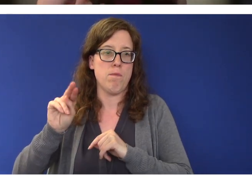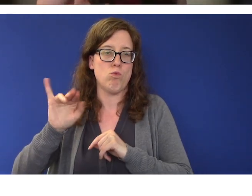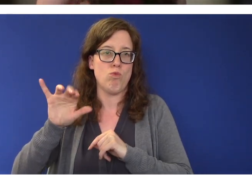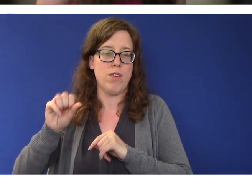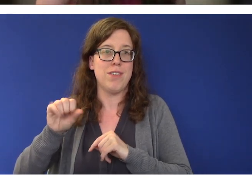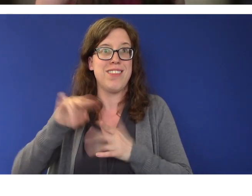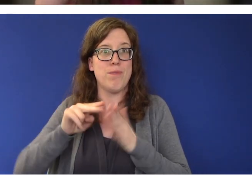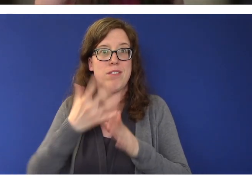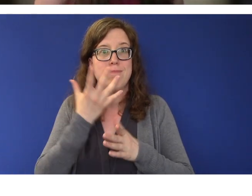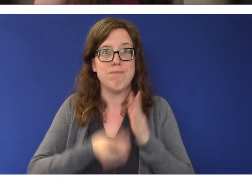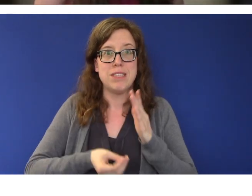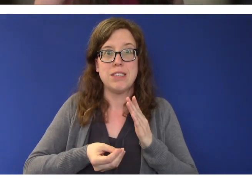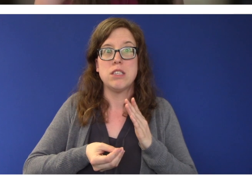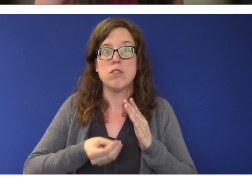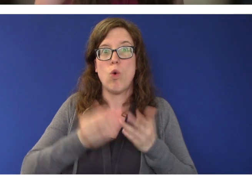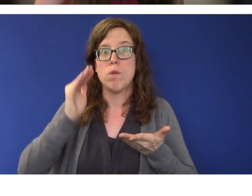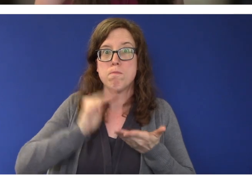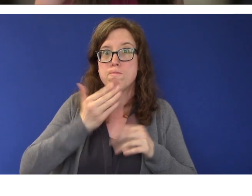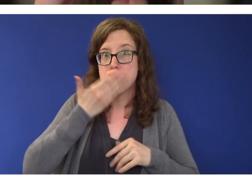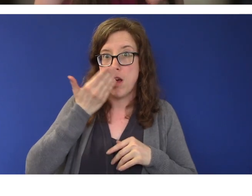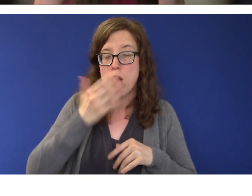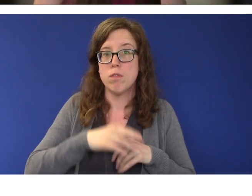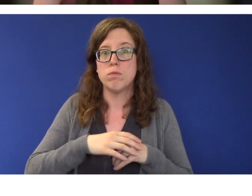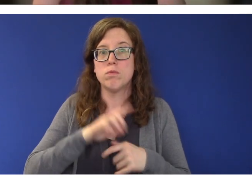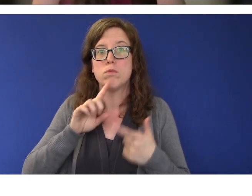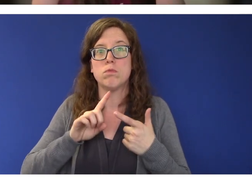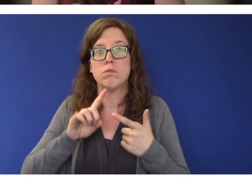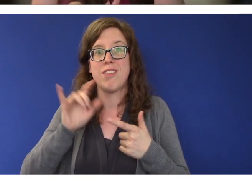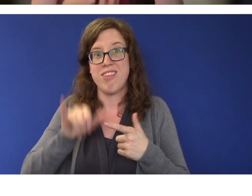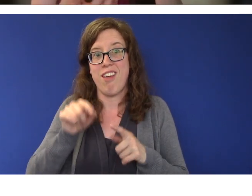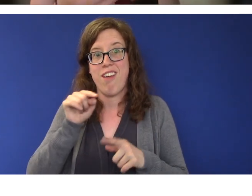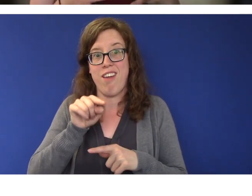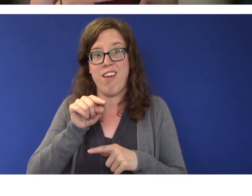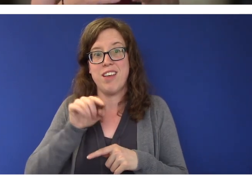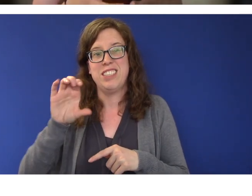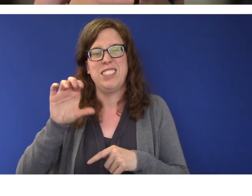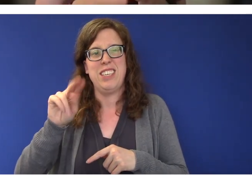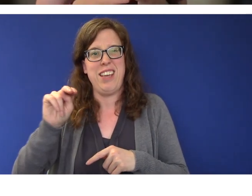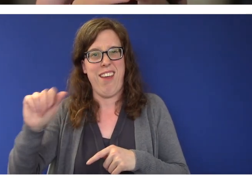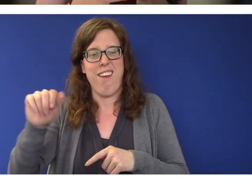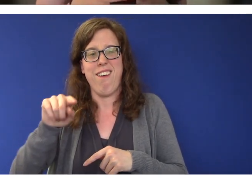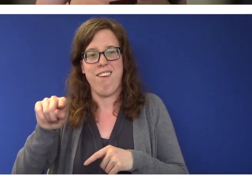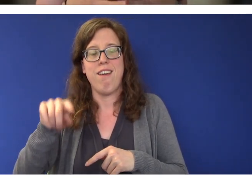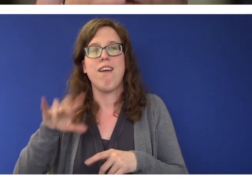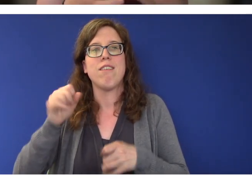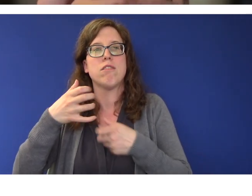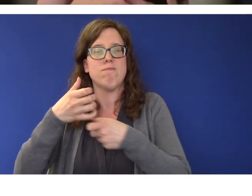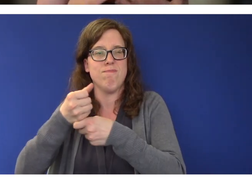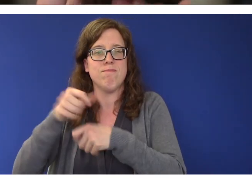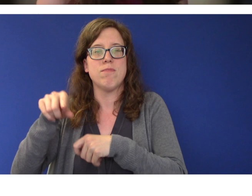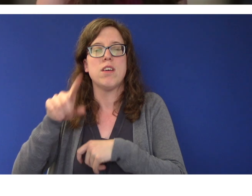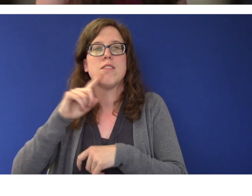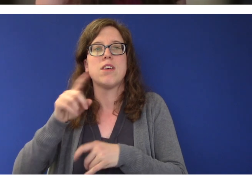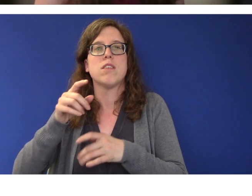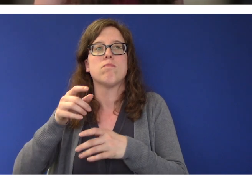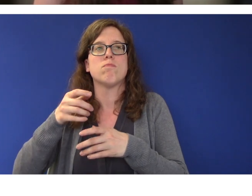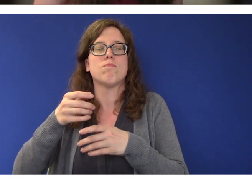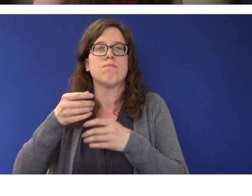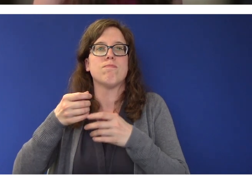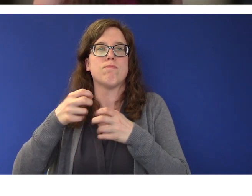or decreased sense of smell. Cranial nerve abnormalities can cause difficulties with swallowing.